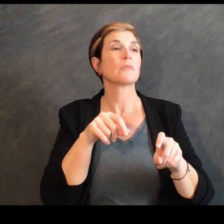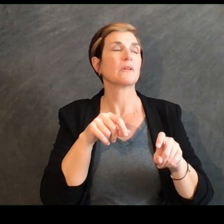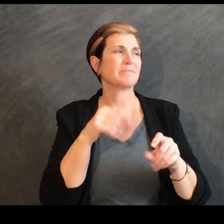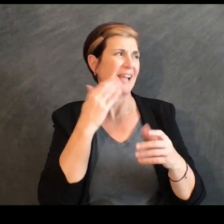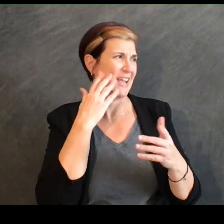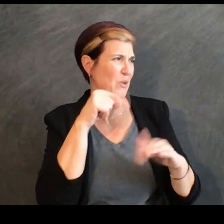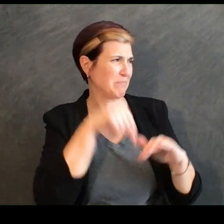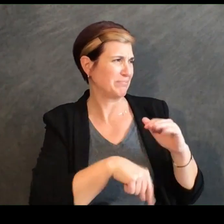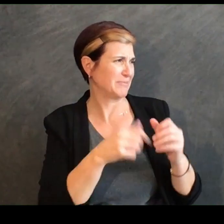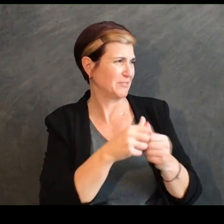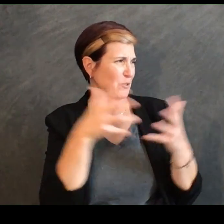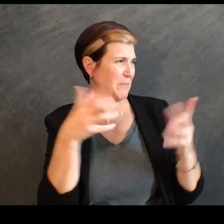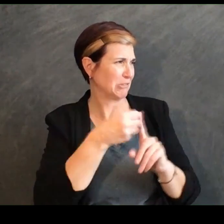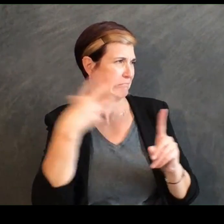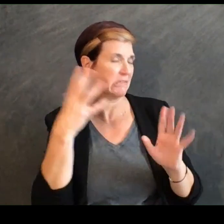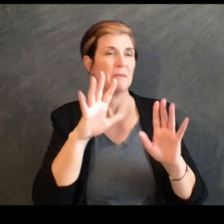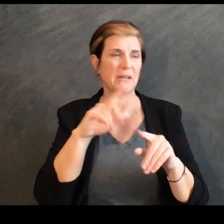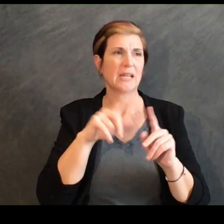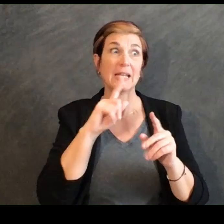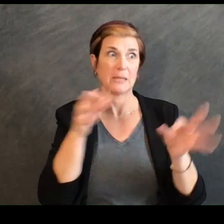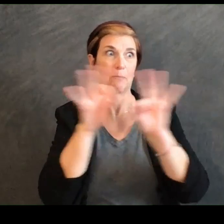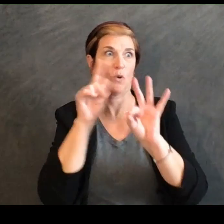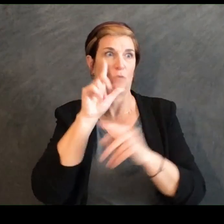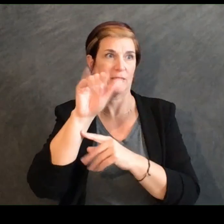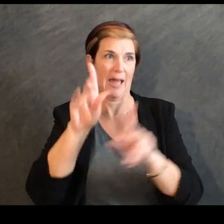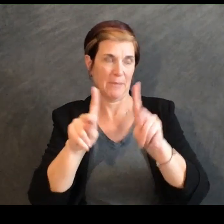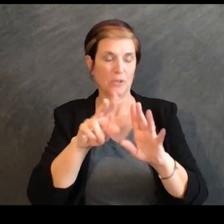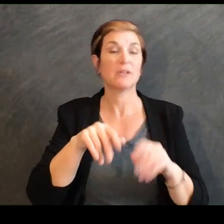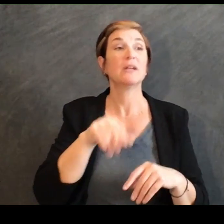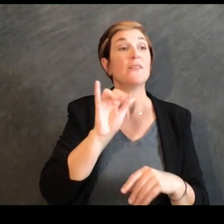but it's really key for the laboratory people it's an automated extraction of